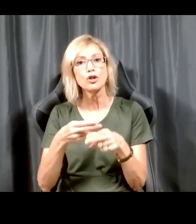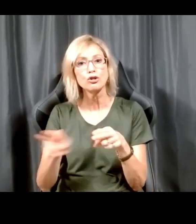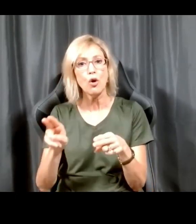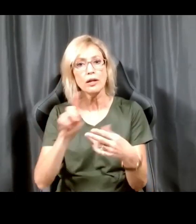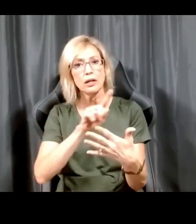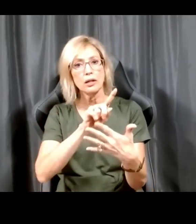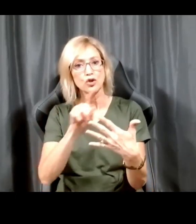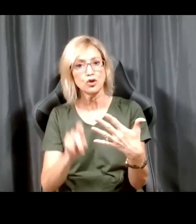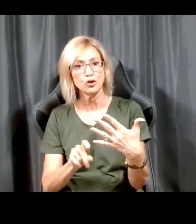Right?